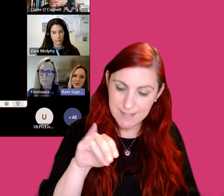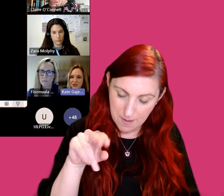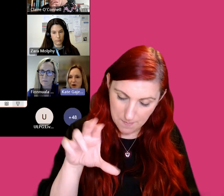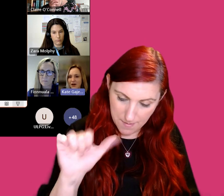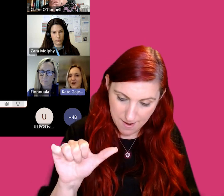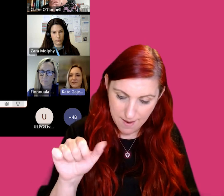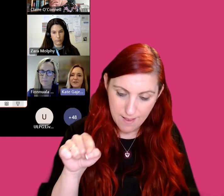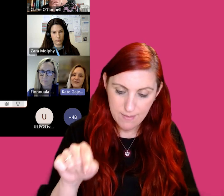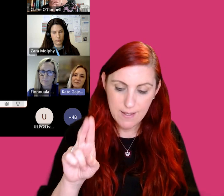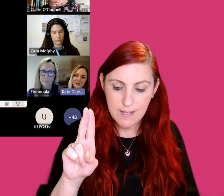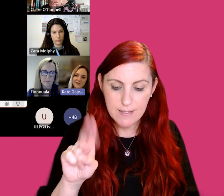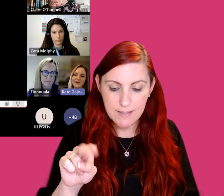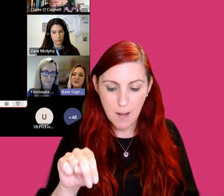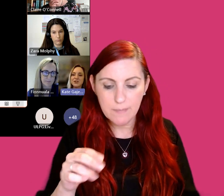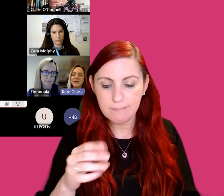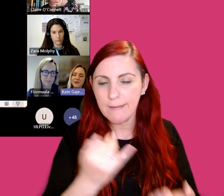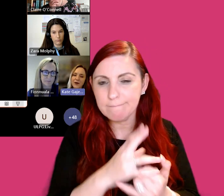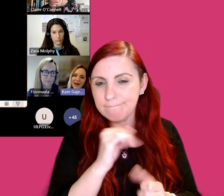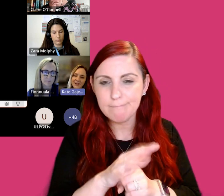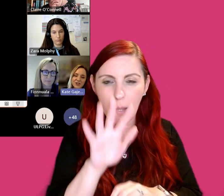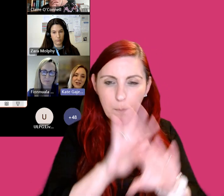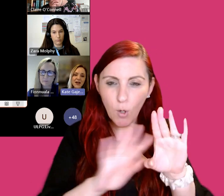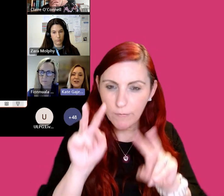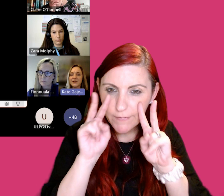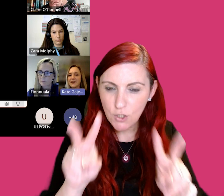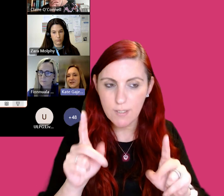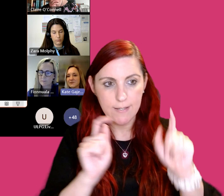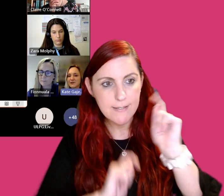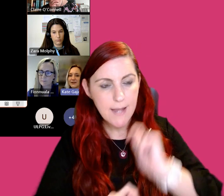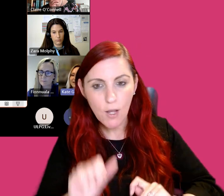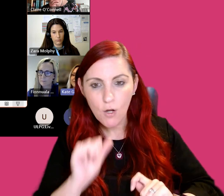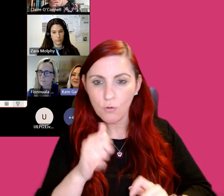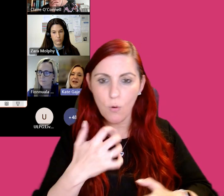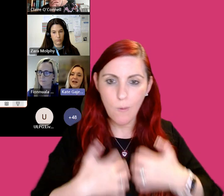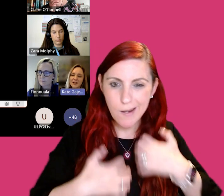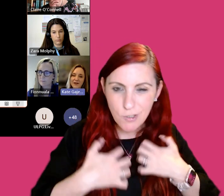go to the toilet often you have blurred vision you have no energy you're irritable nervous you